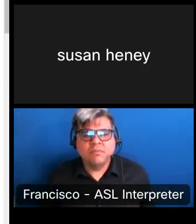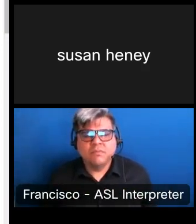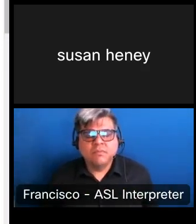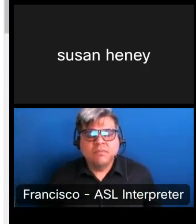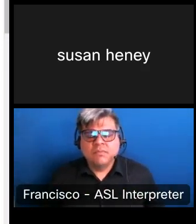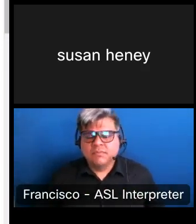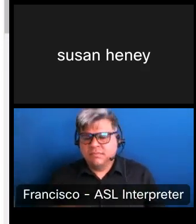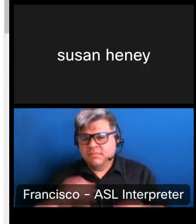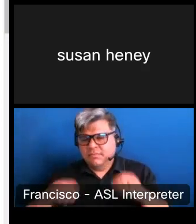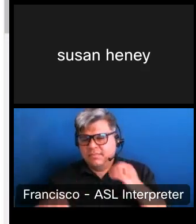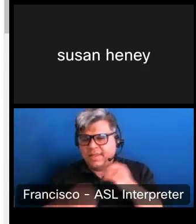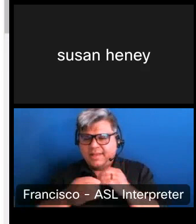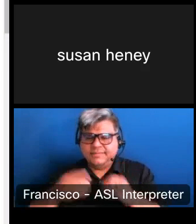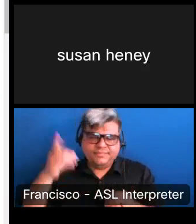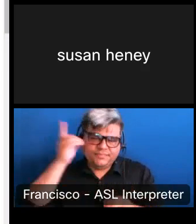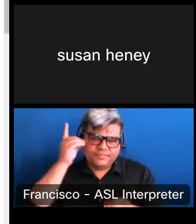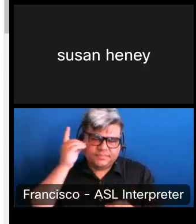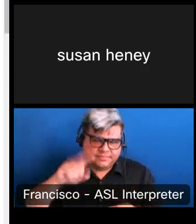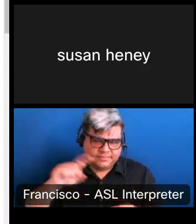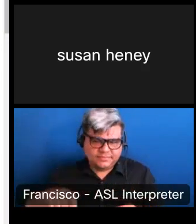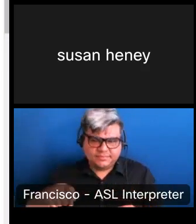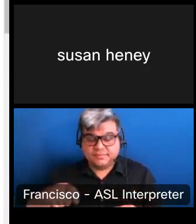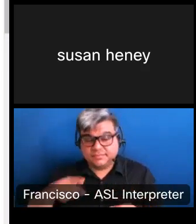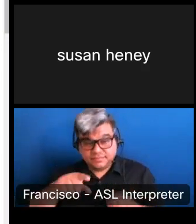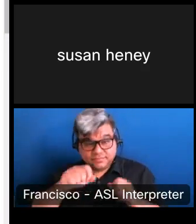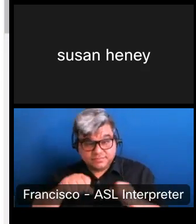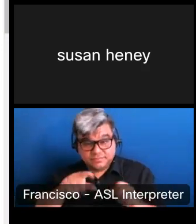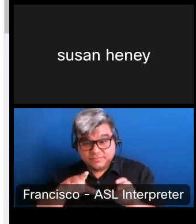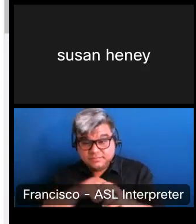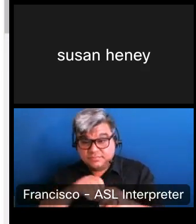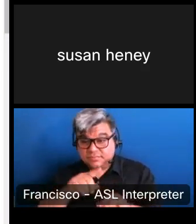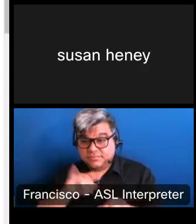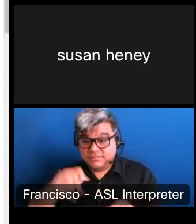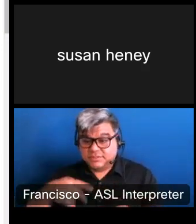gives you the option to enter a zip code, Quick Facts does not provide zip code information.